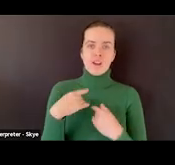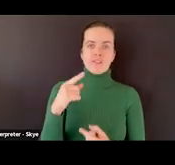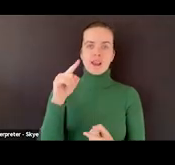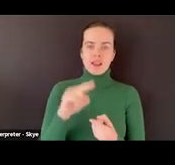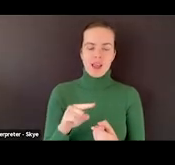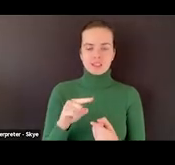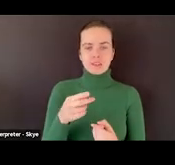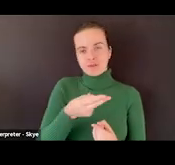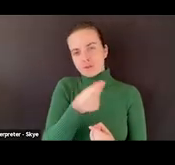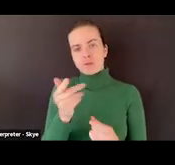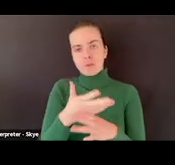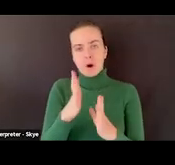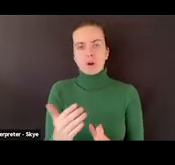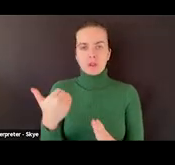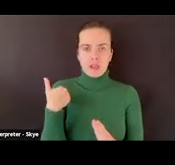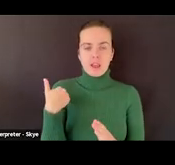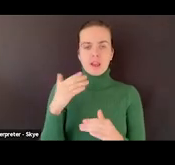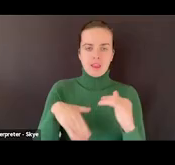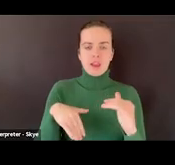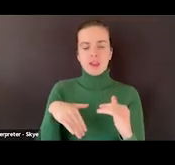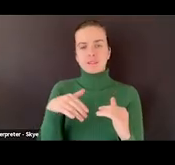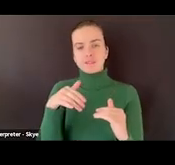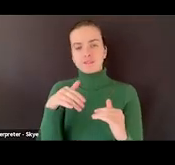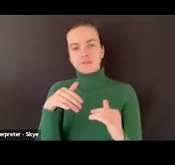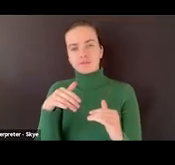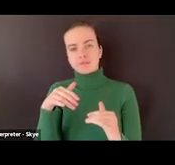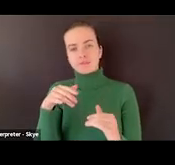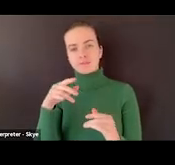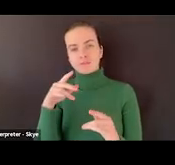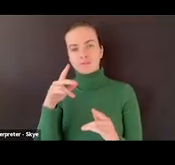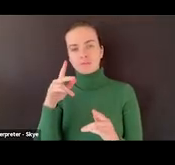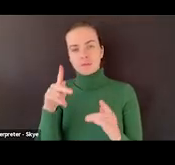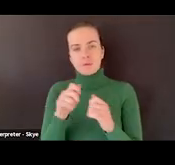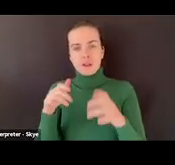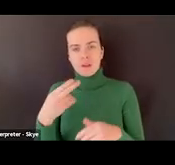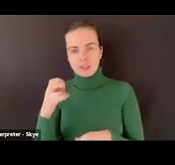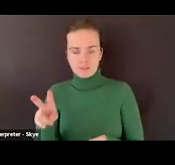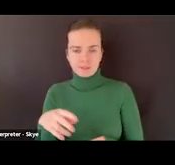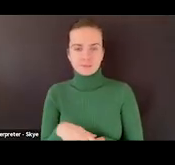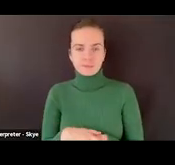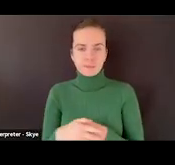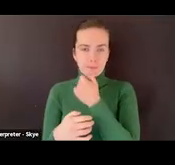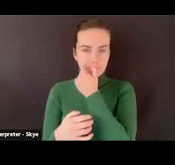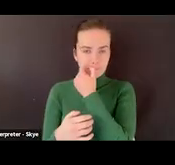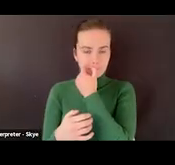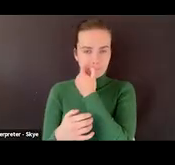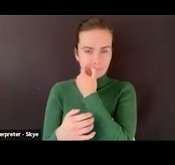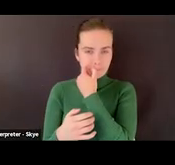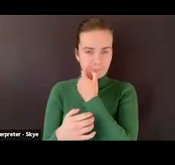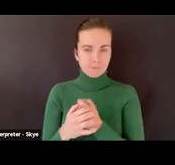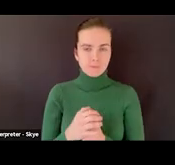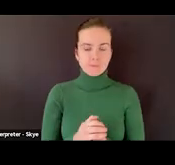partners in the last 6 months, than those who were negative. It goes low, medium, and high.